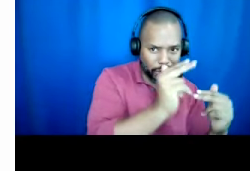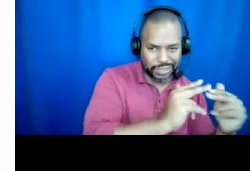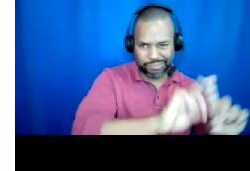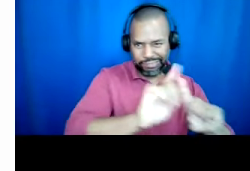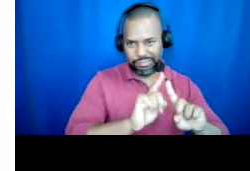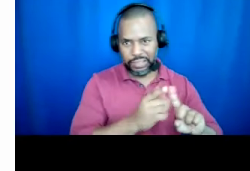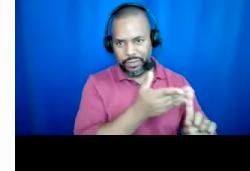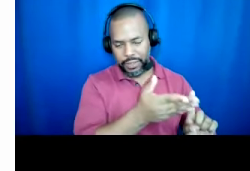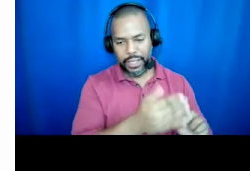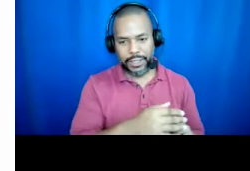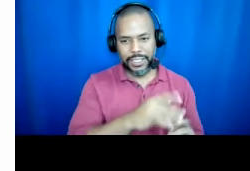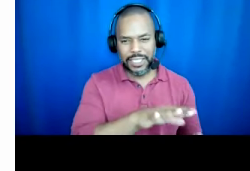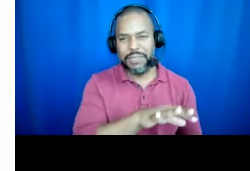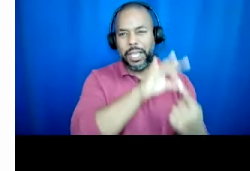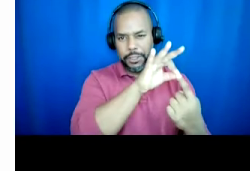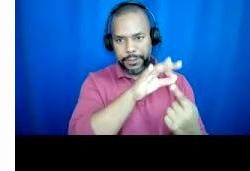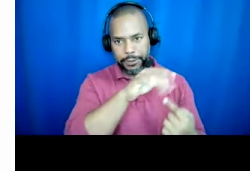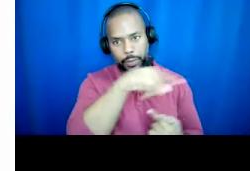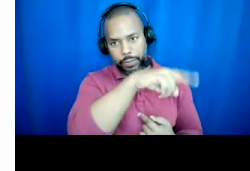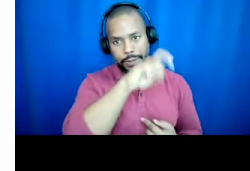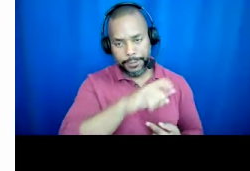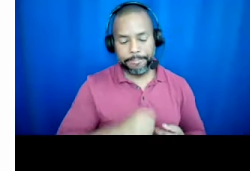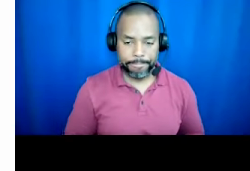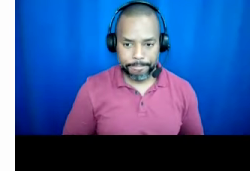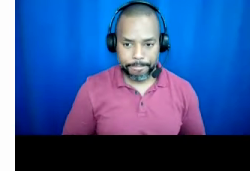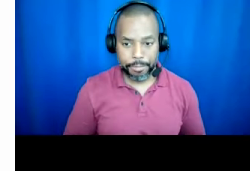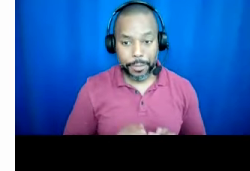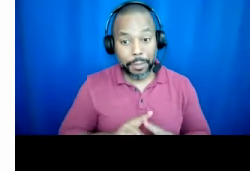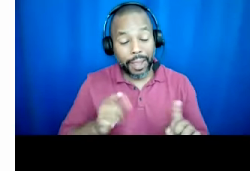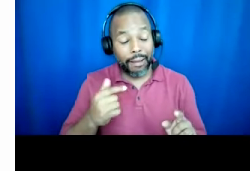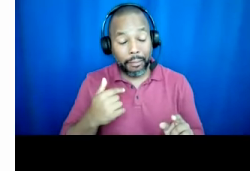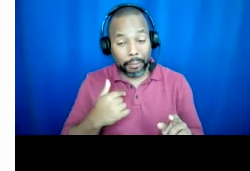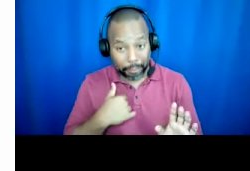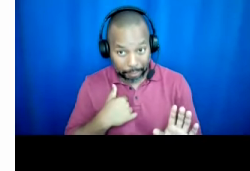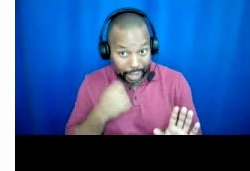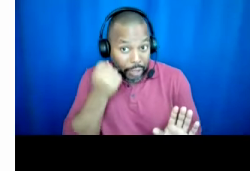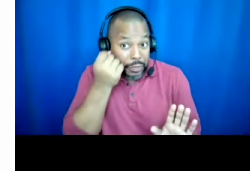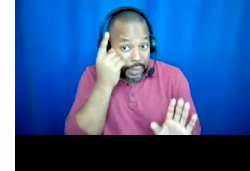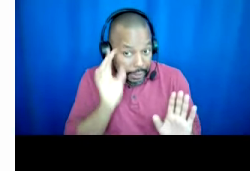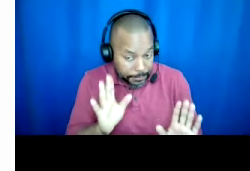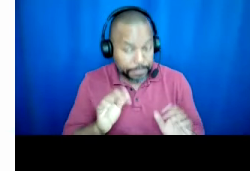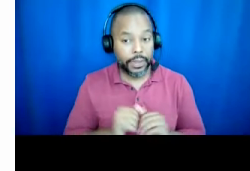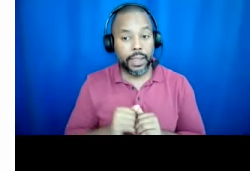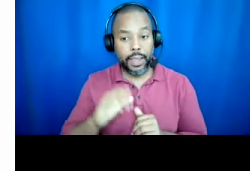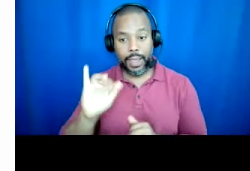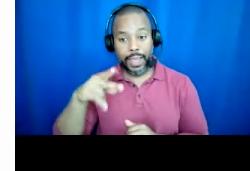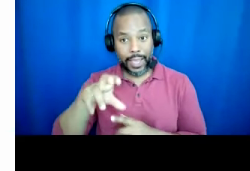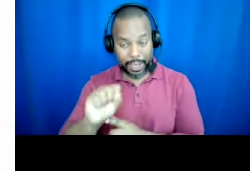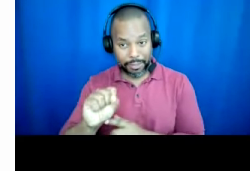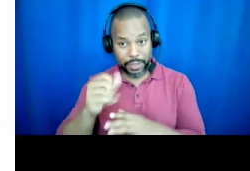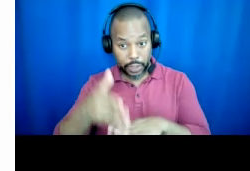But my understanding in my brief tenure is that campus improvement forms speak to smaller